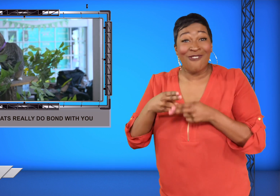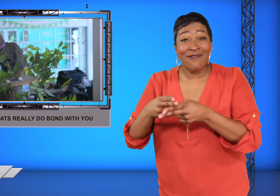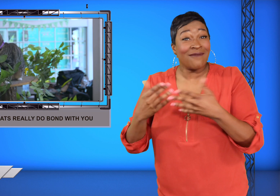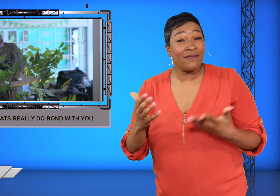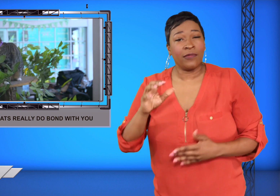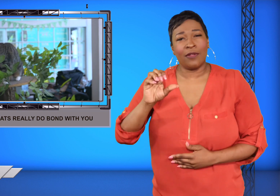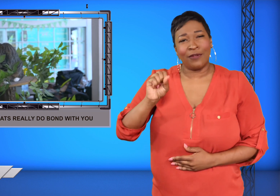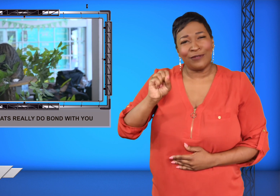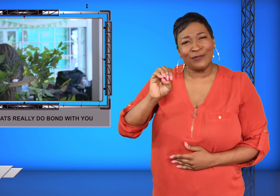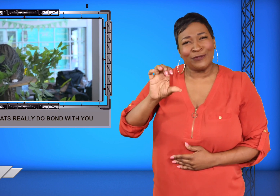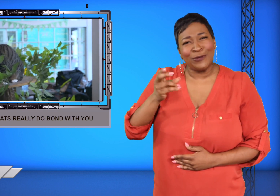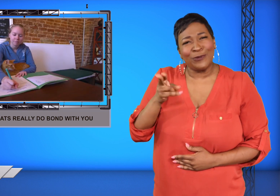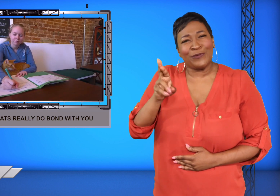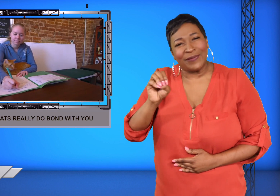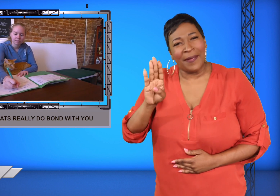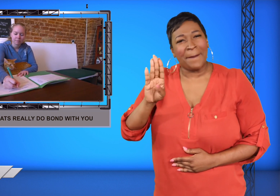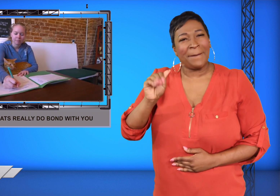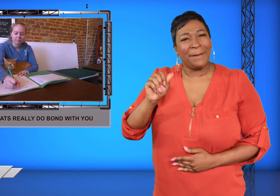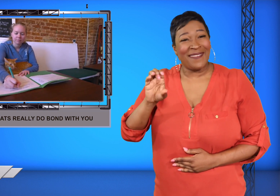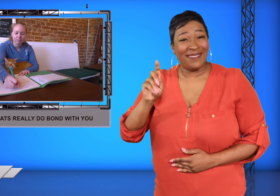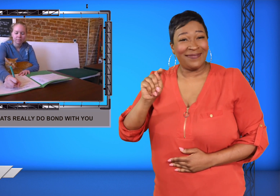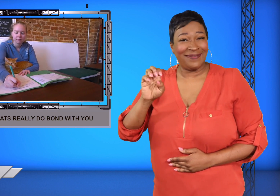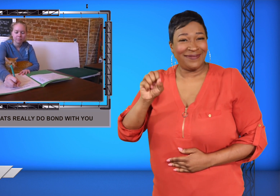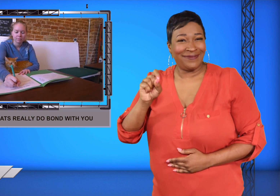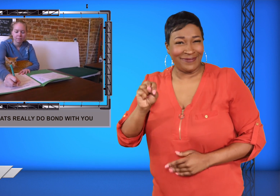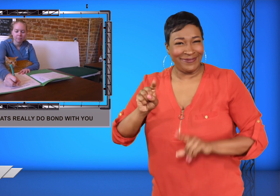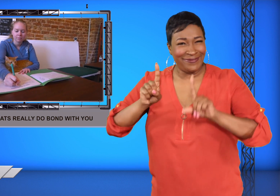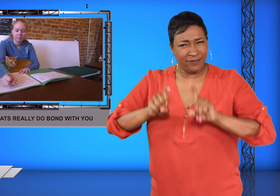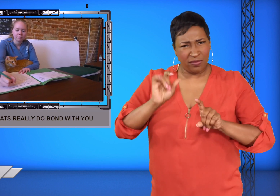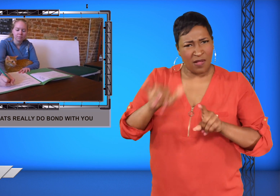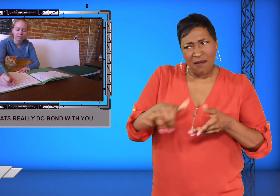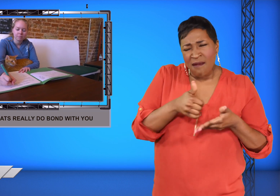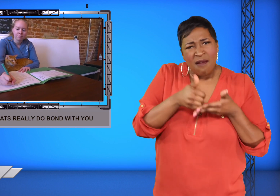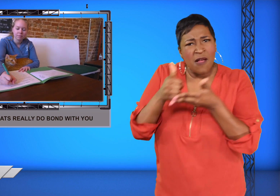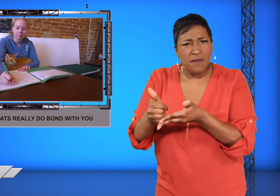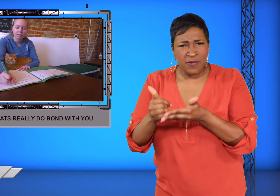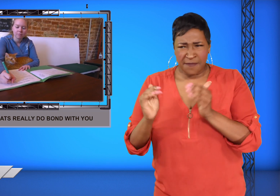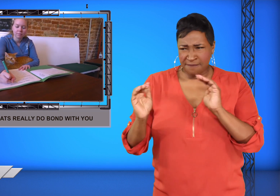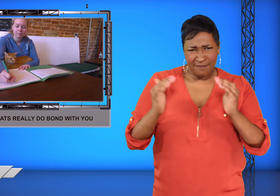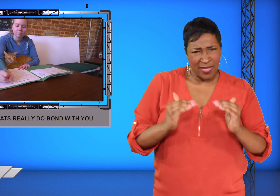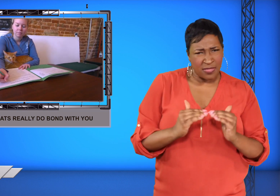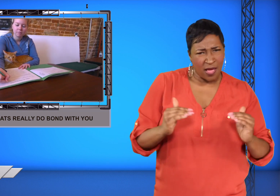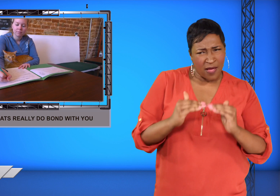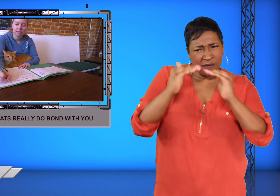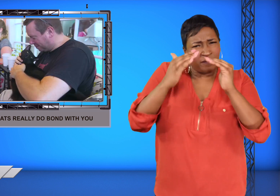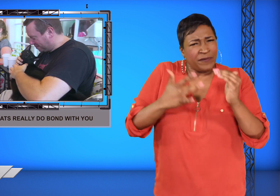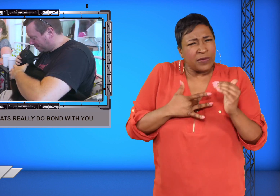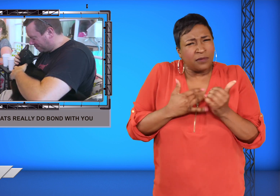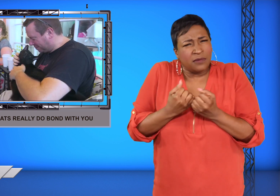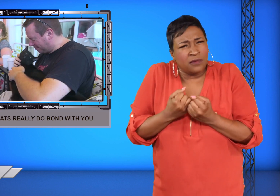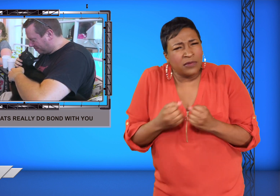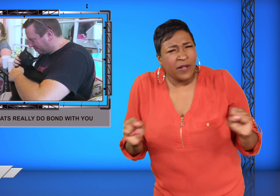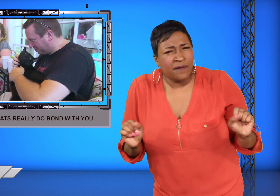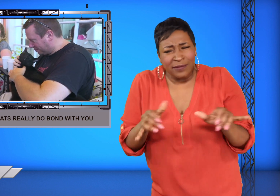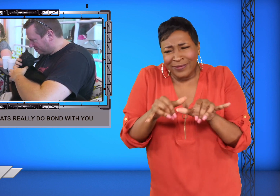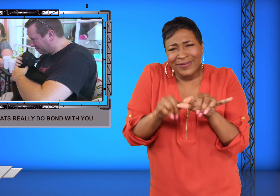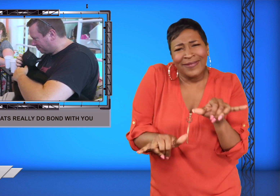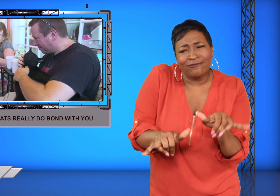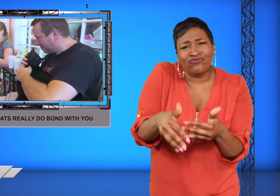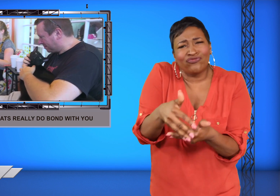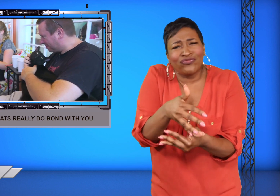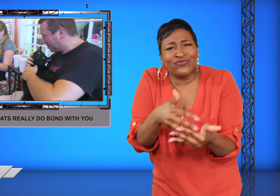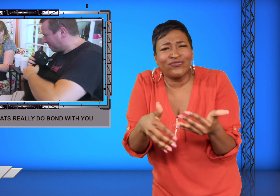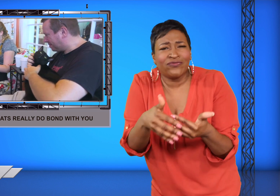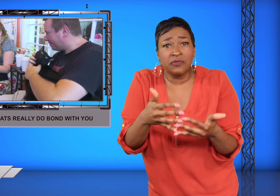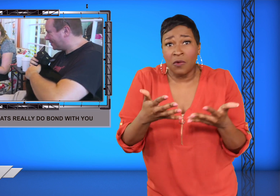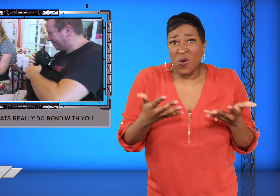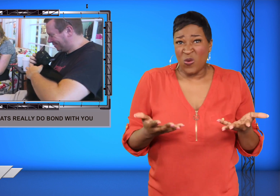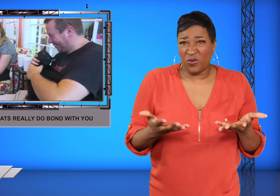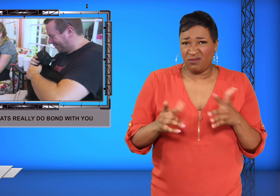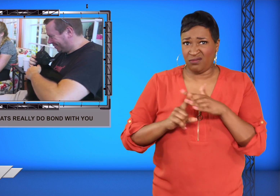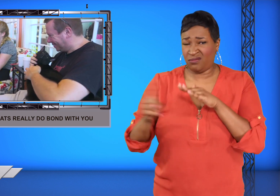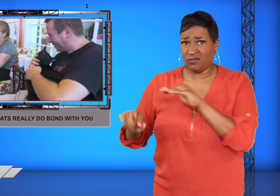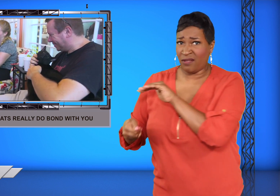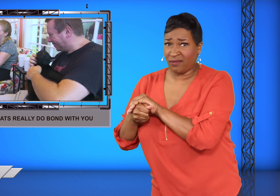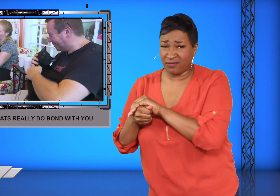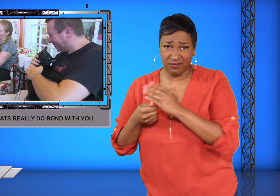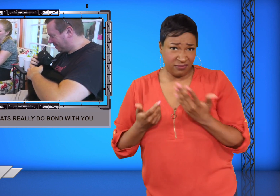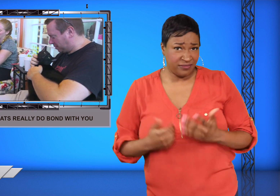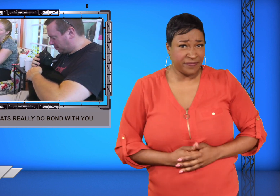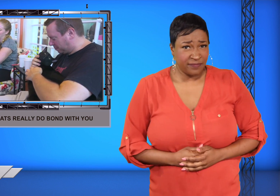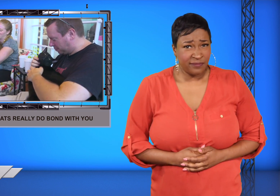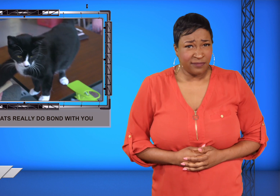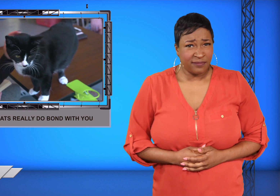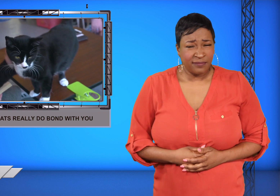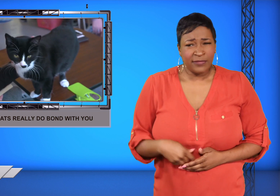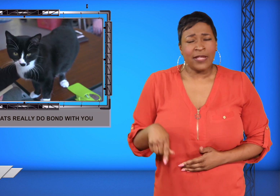This is called a "secure base test."